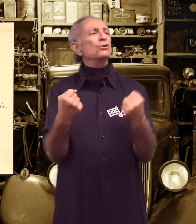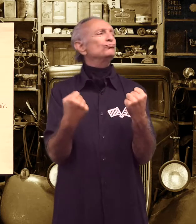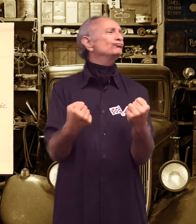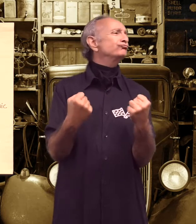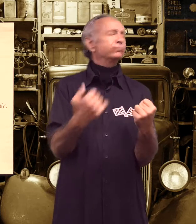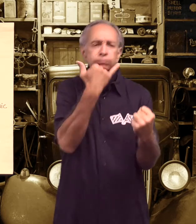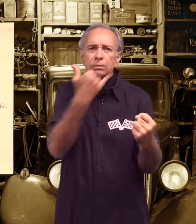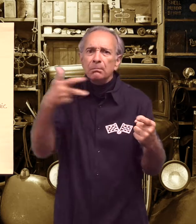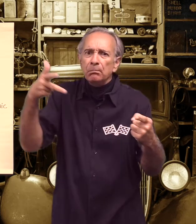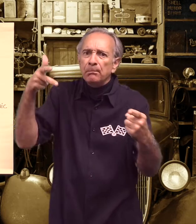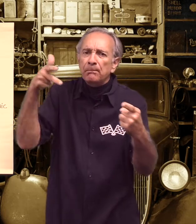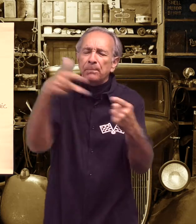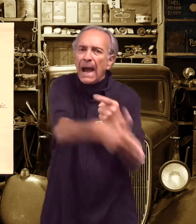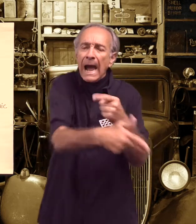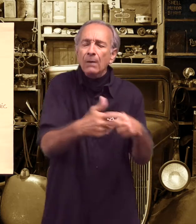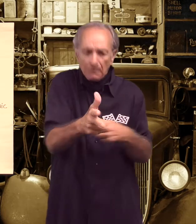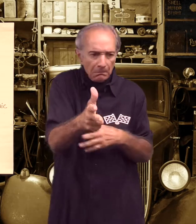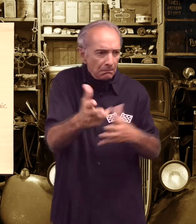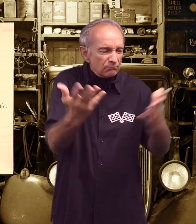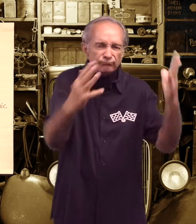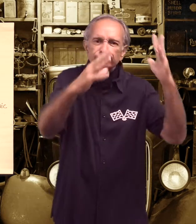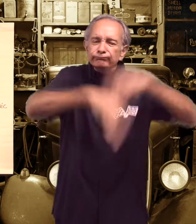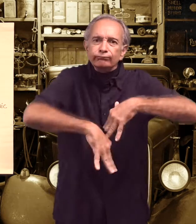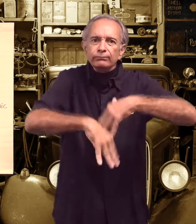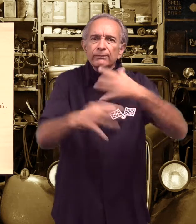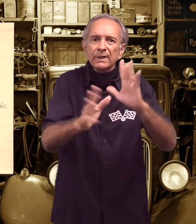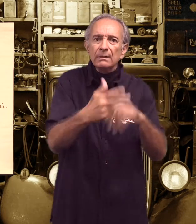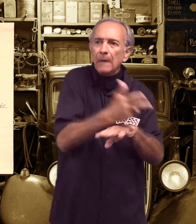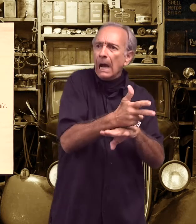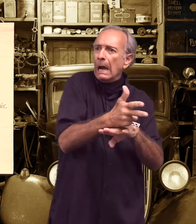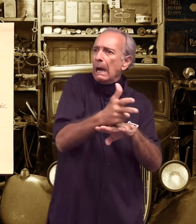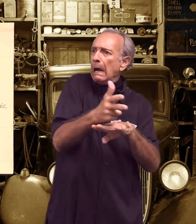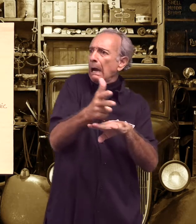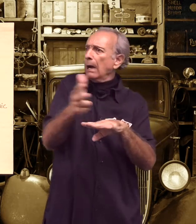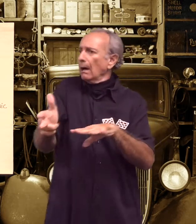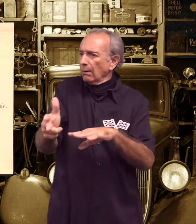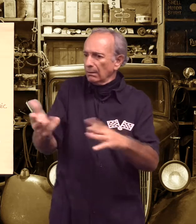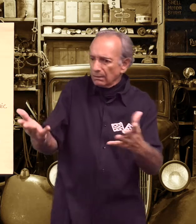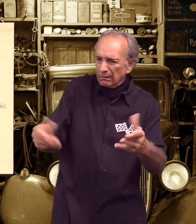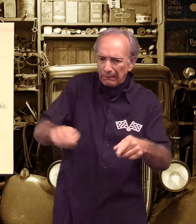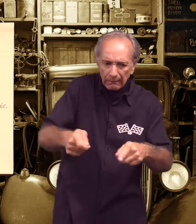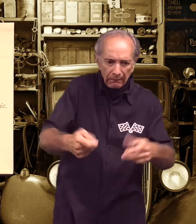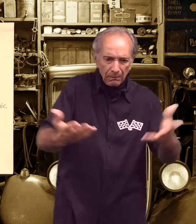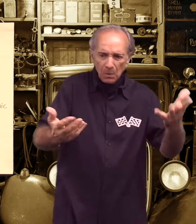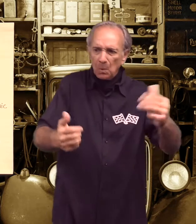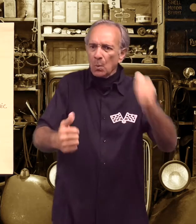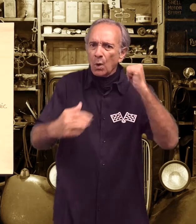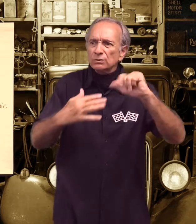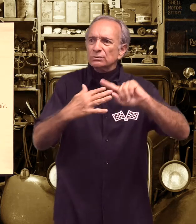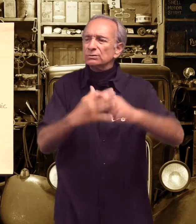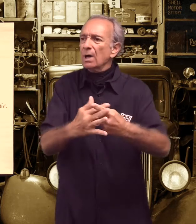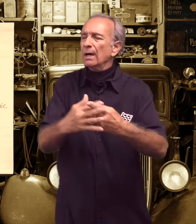Sometimes when you're driving, the engine suddenly cuts out. You're forced to pull over and assess the situation.